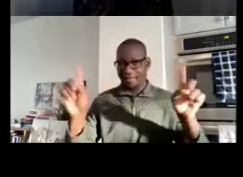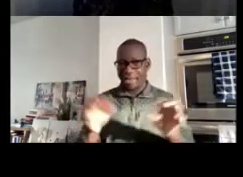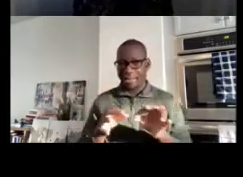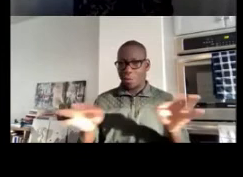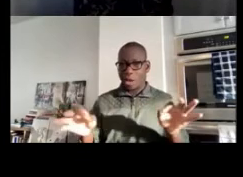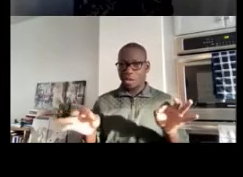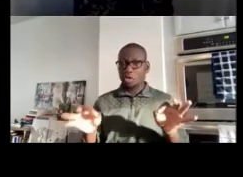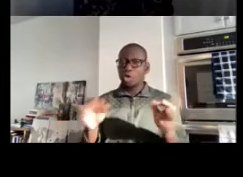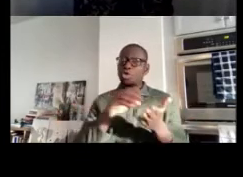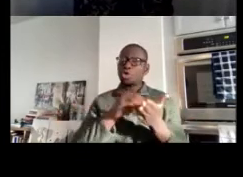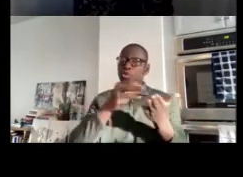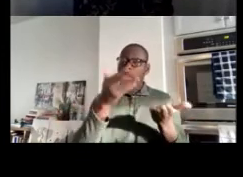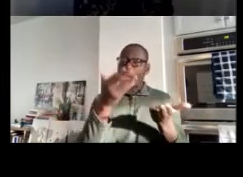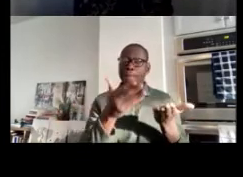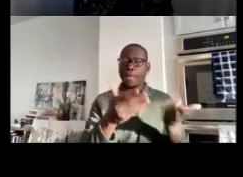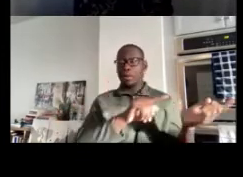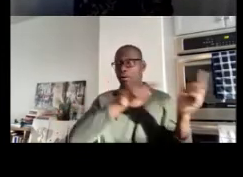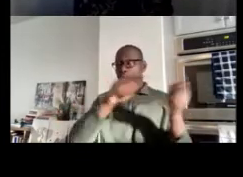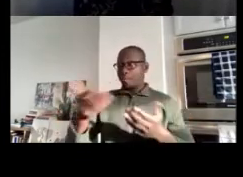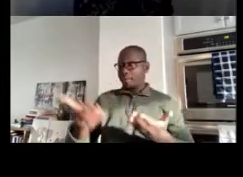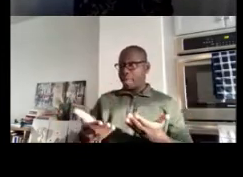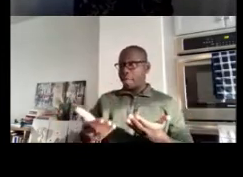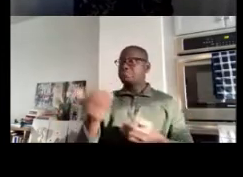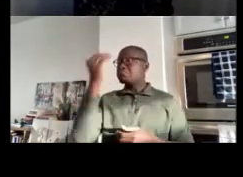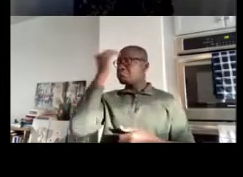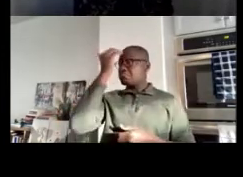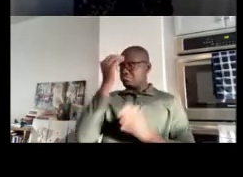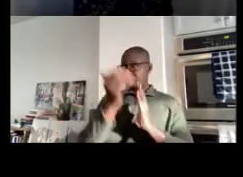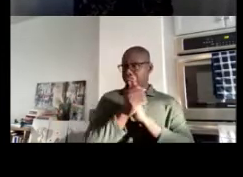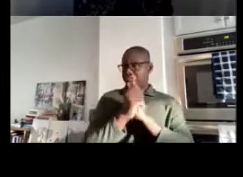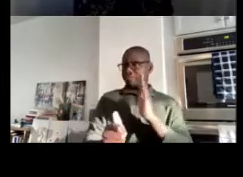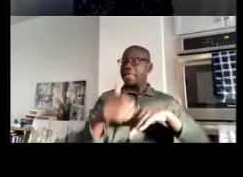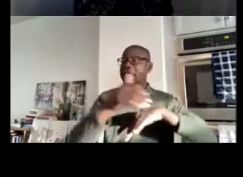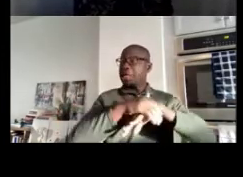doesn't look anything the same. They are different languages so the student may come to the U.S.